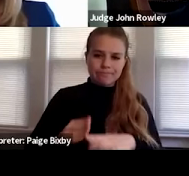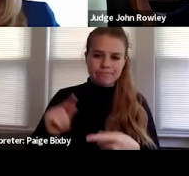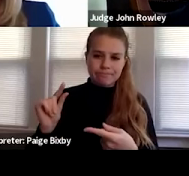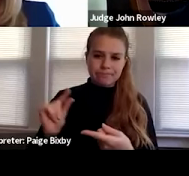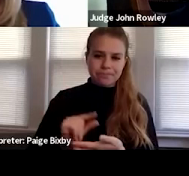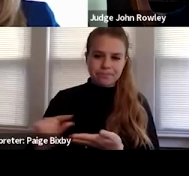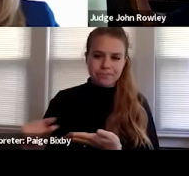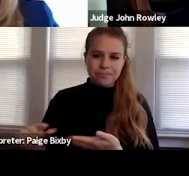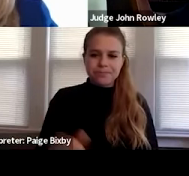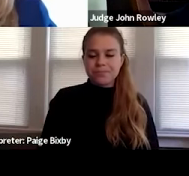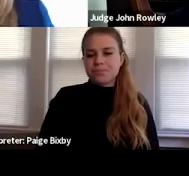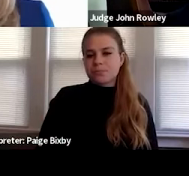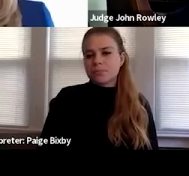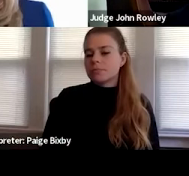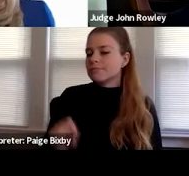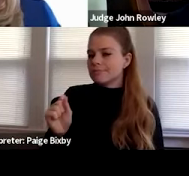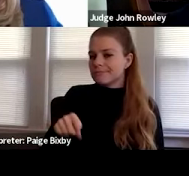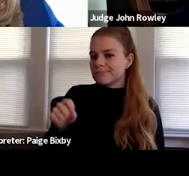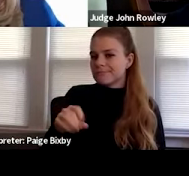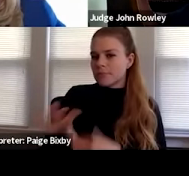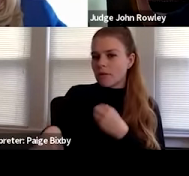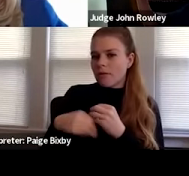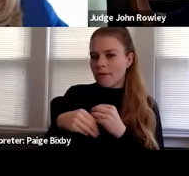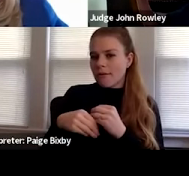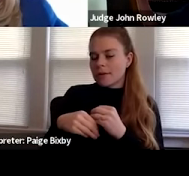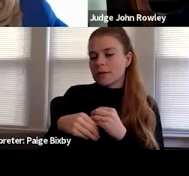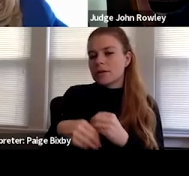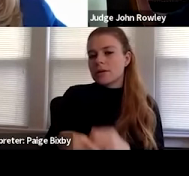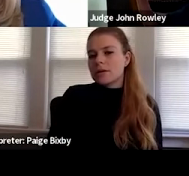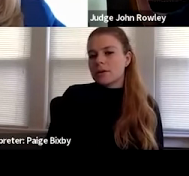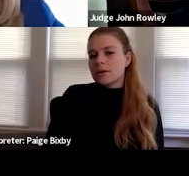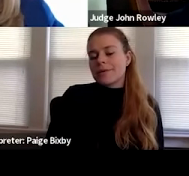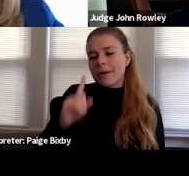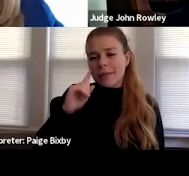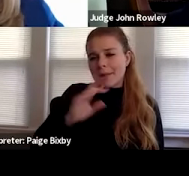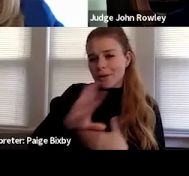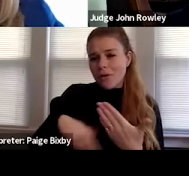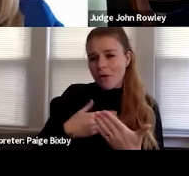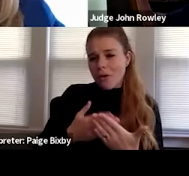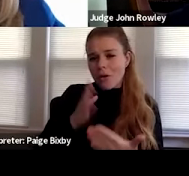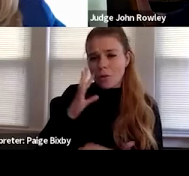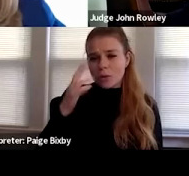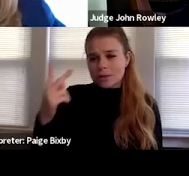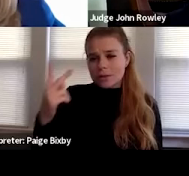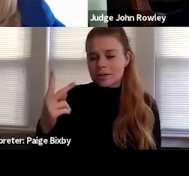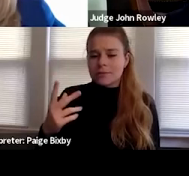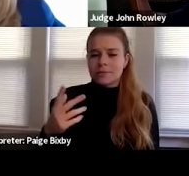Yeah, and then to add, I think we're all gonna see some of that happen.